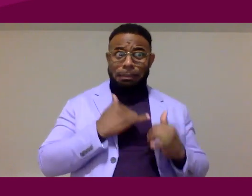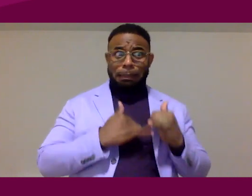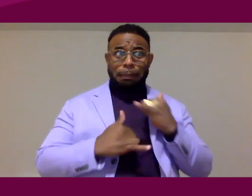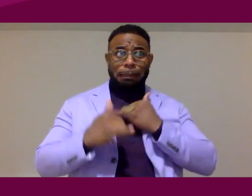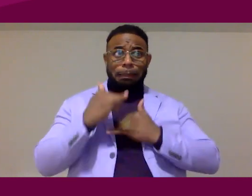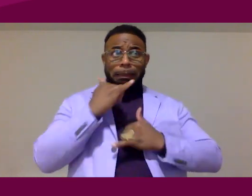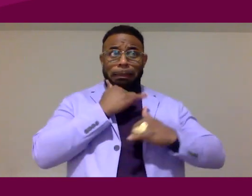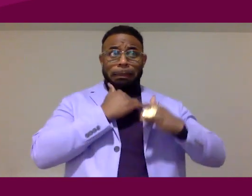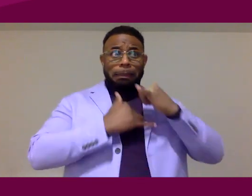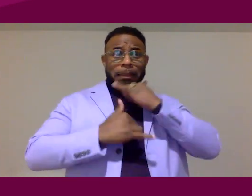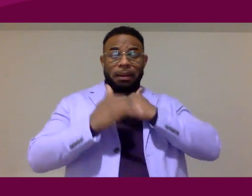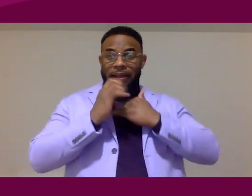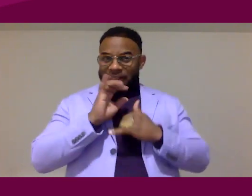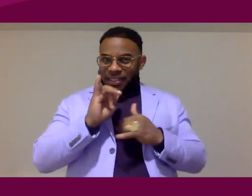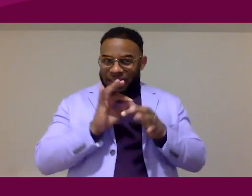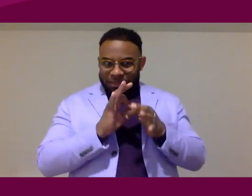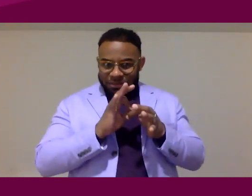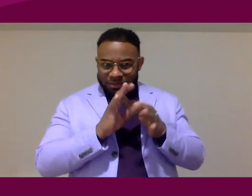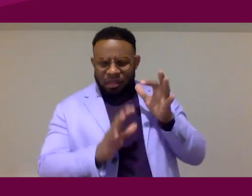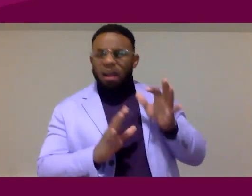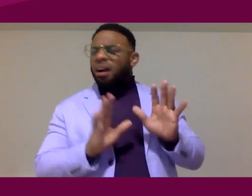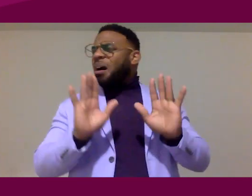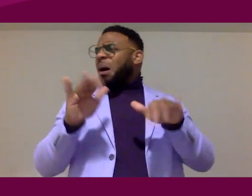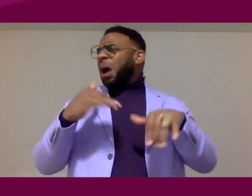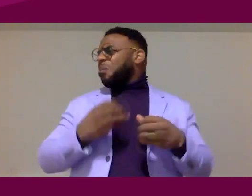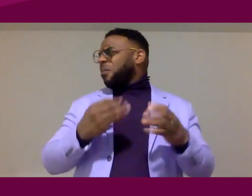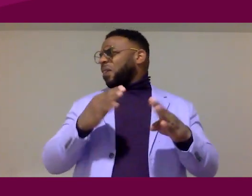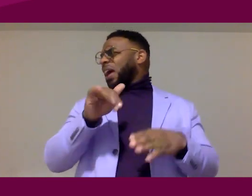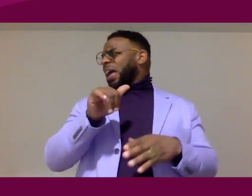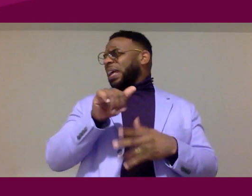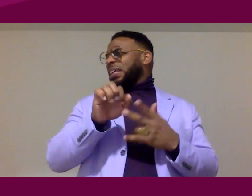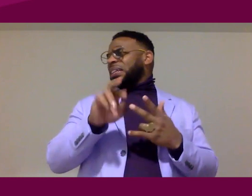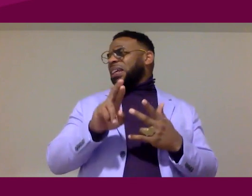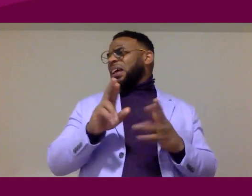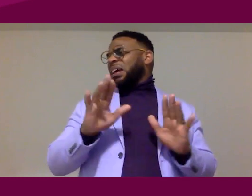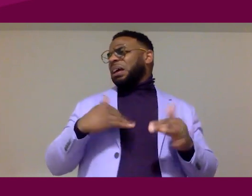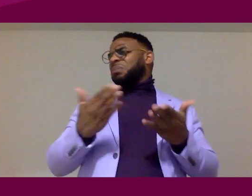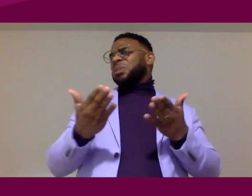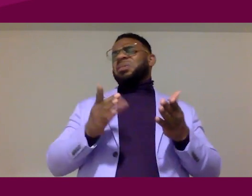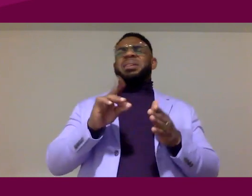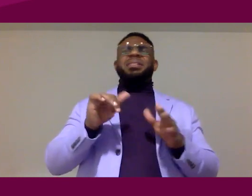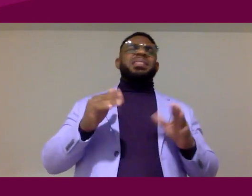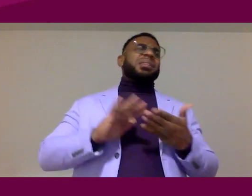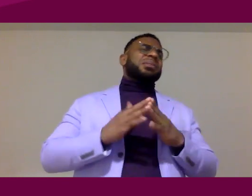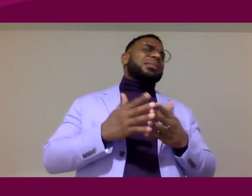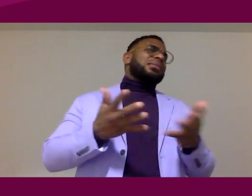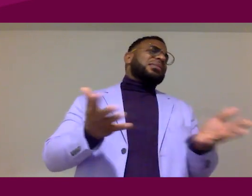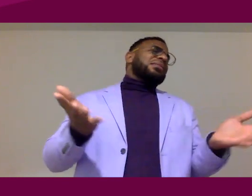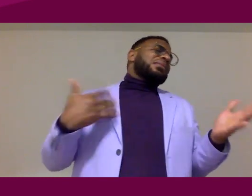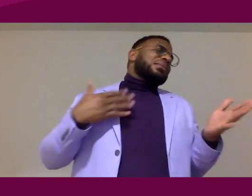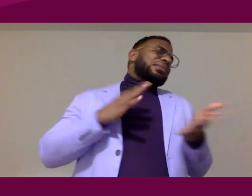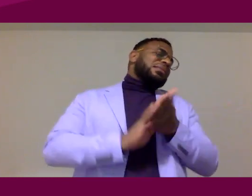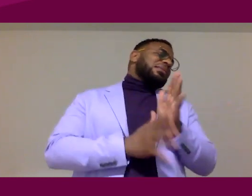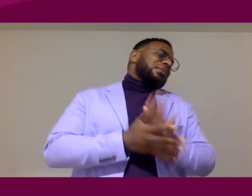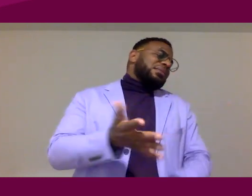And so there's that disconnect of, oh, I've provided ASR. I'm serving the disability community, I'm done.